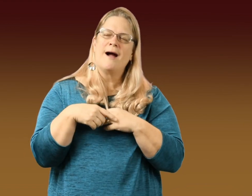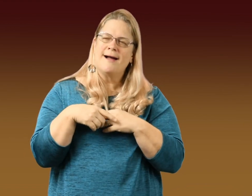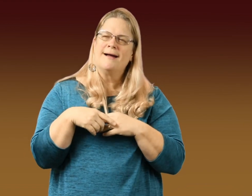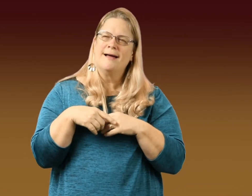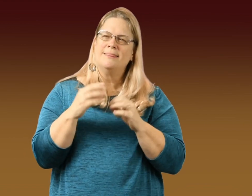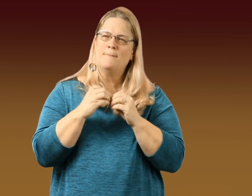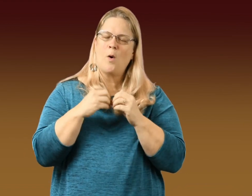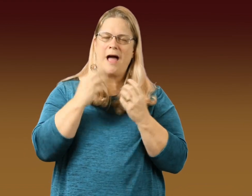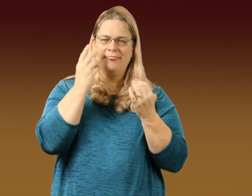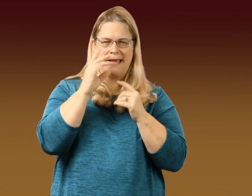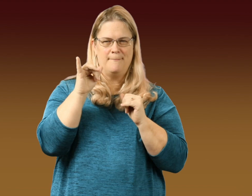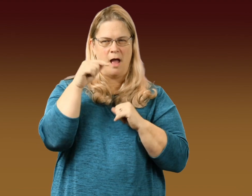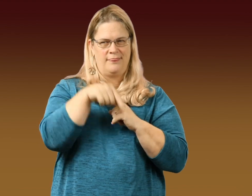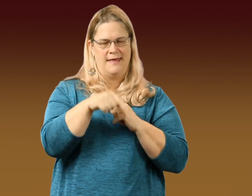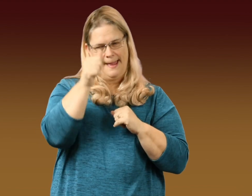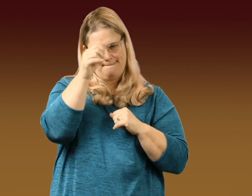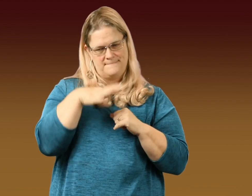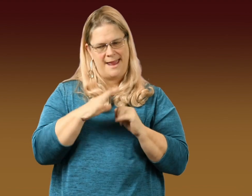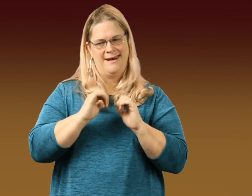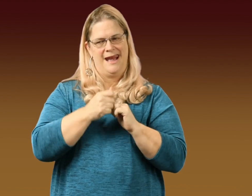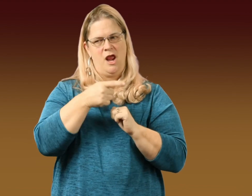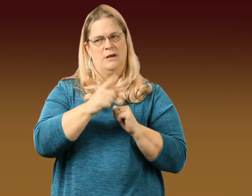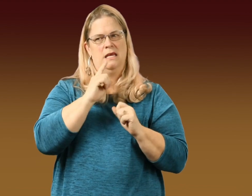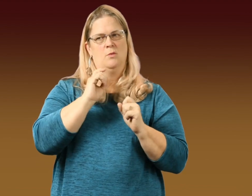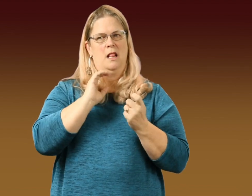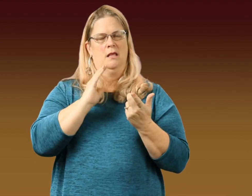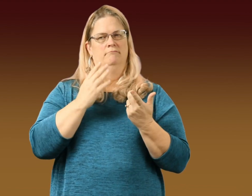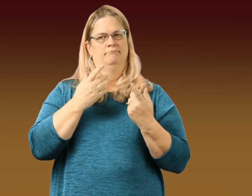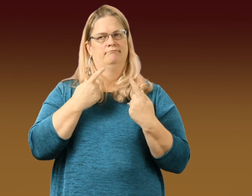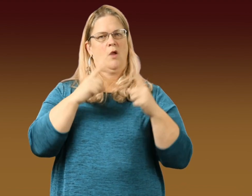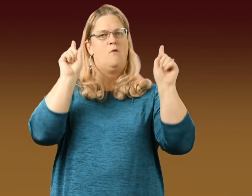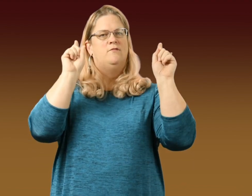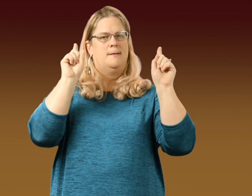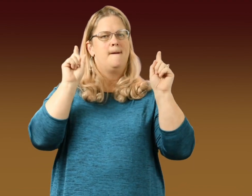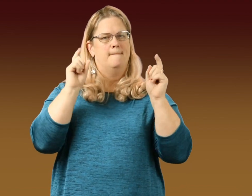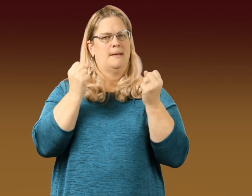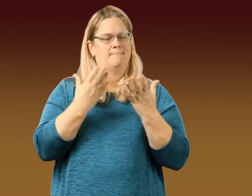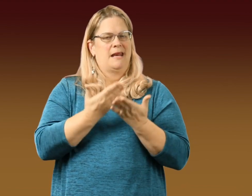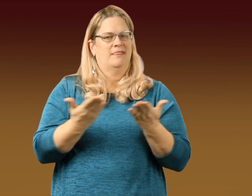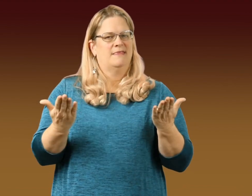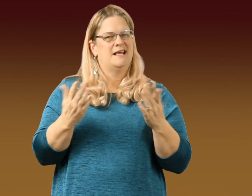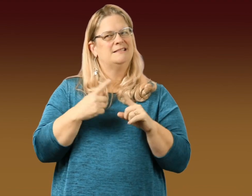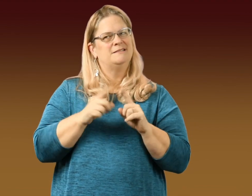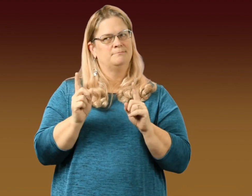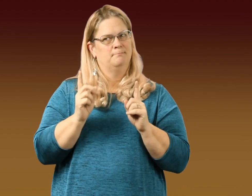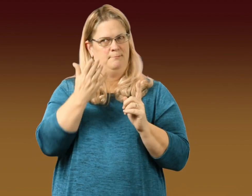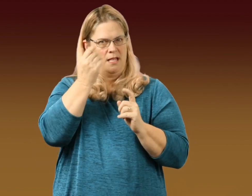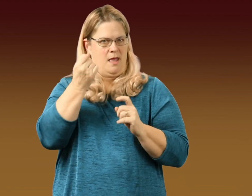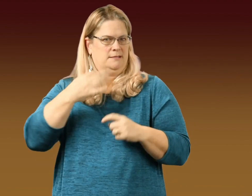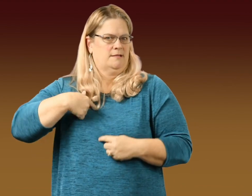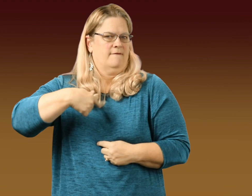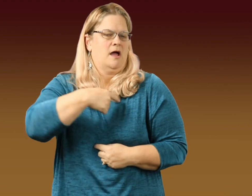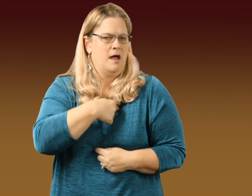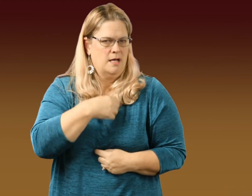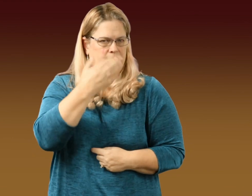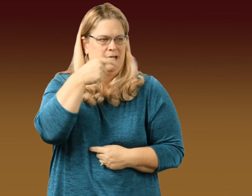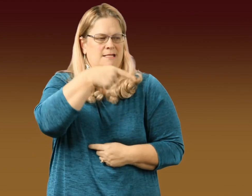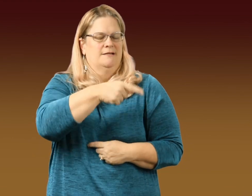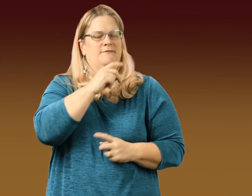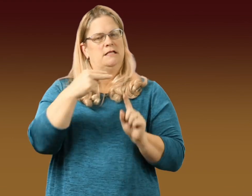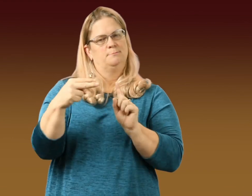So the more I think about that gentleman, and how he was able to overcome several things,